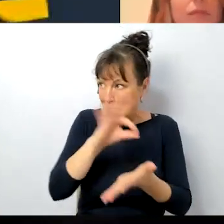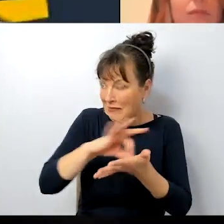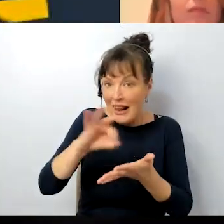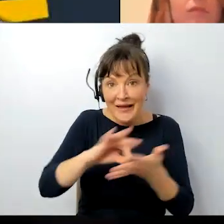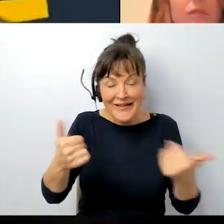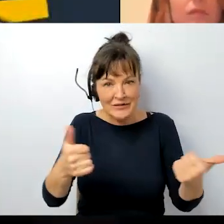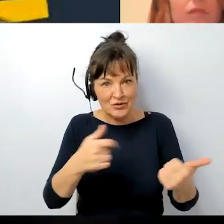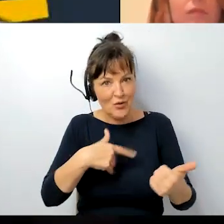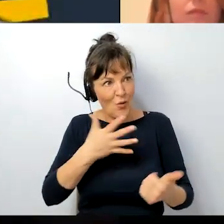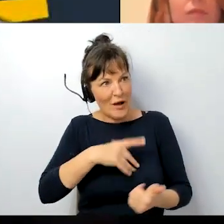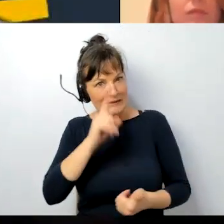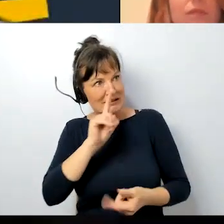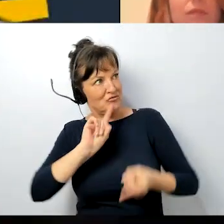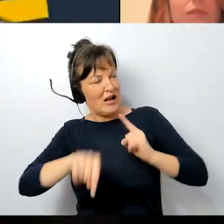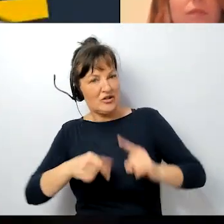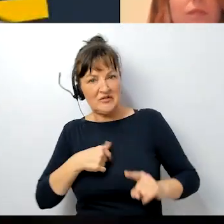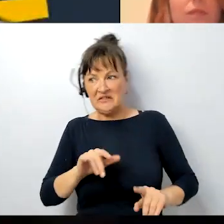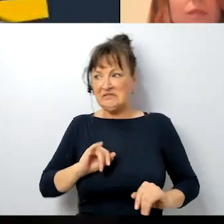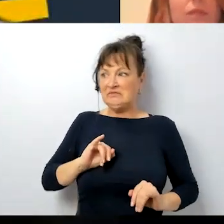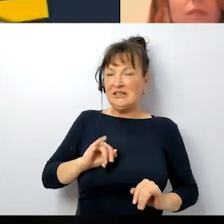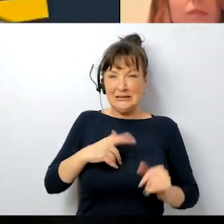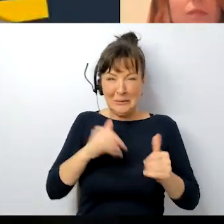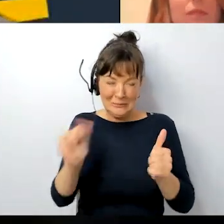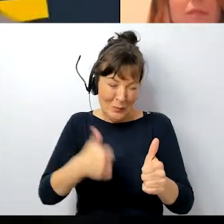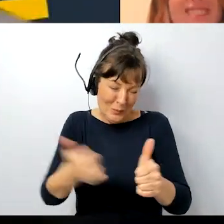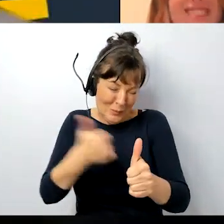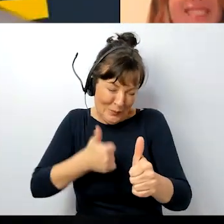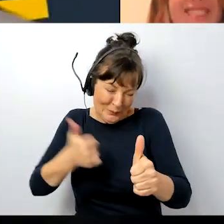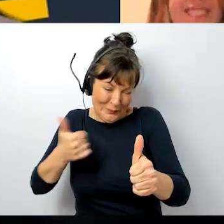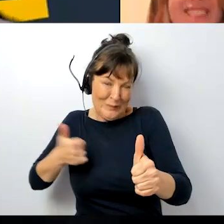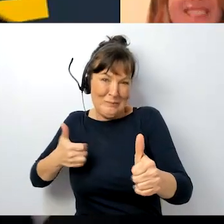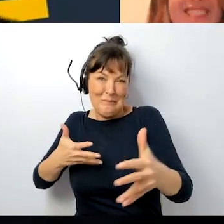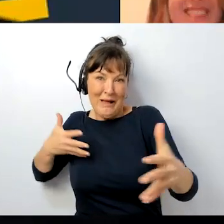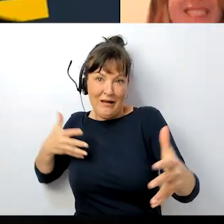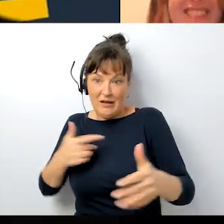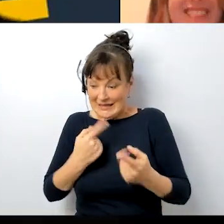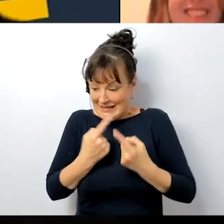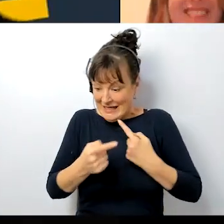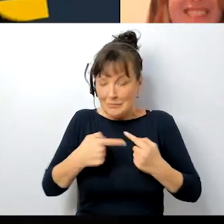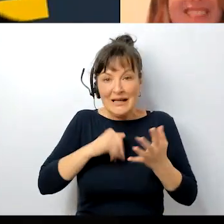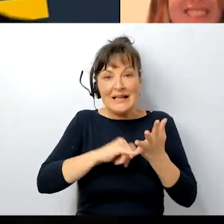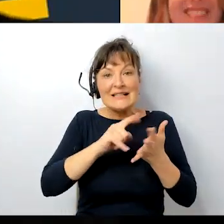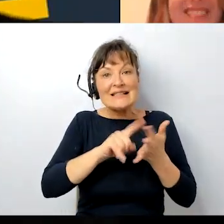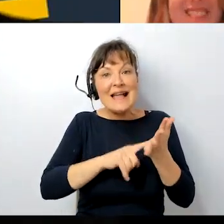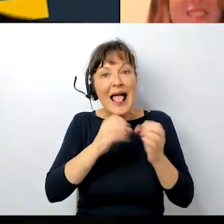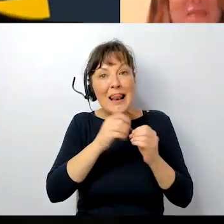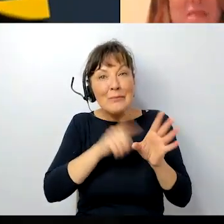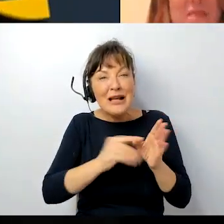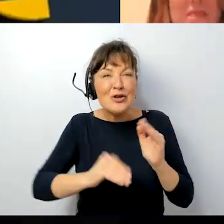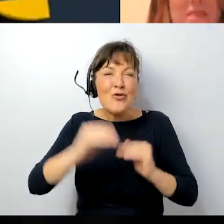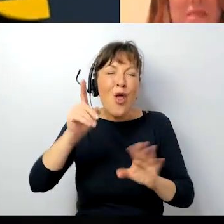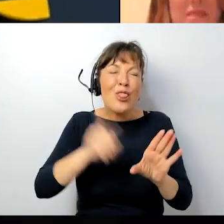some are dirty aren't they Danielle and some are cleaner than others and some are huge.